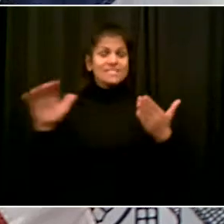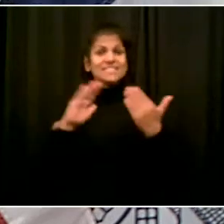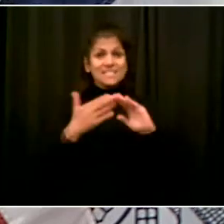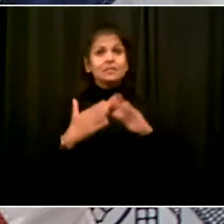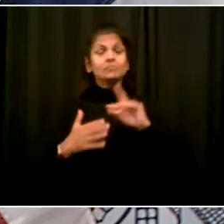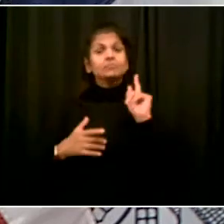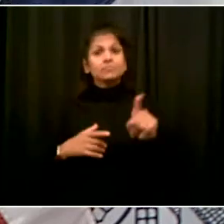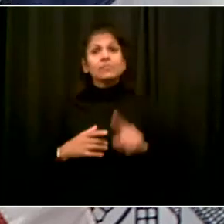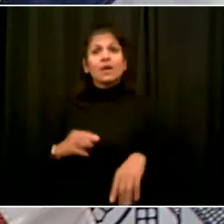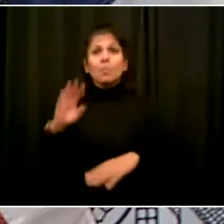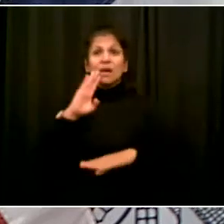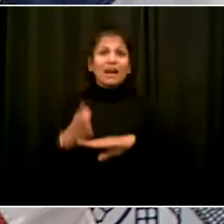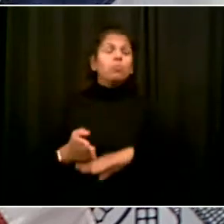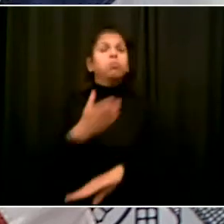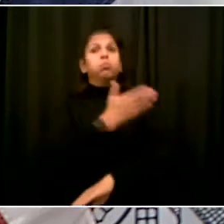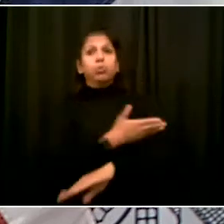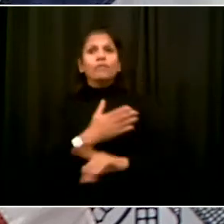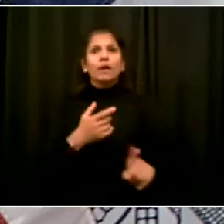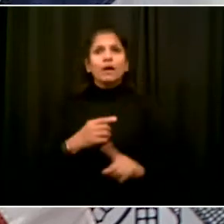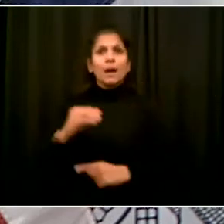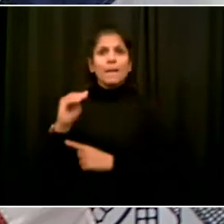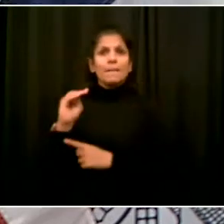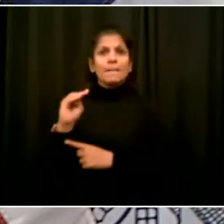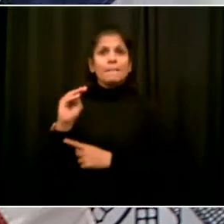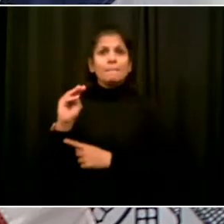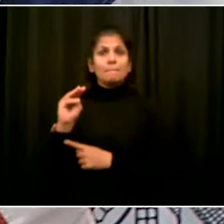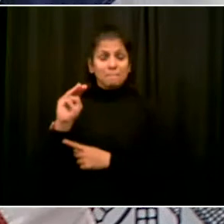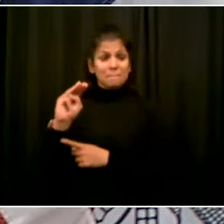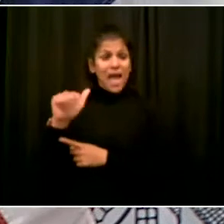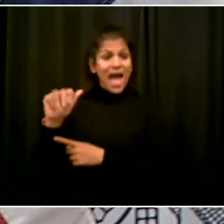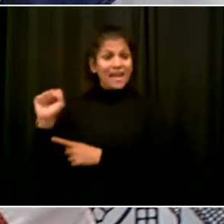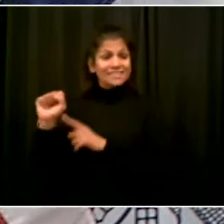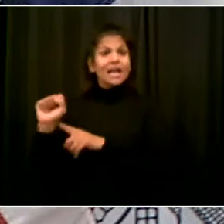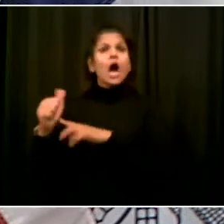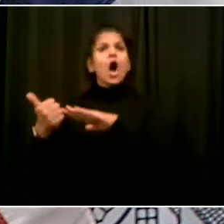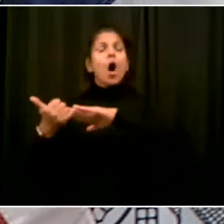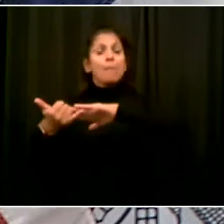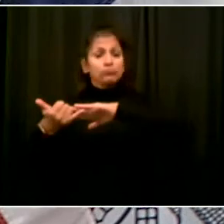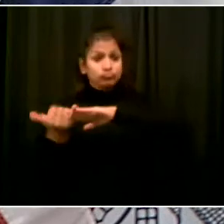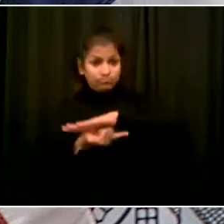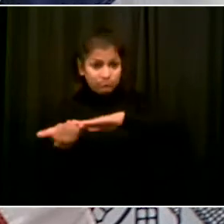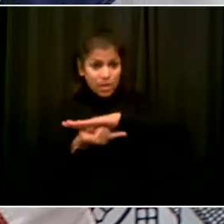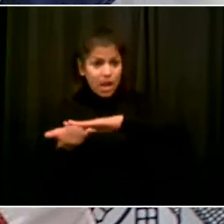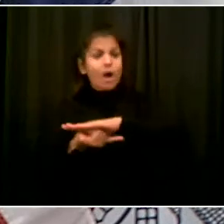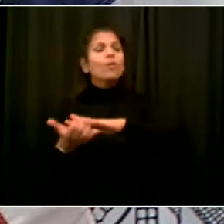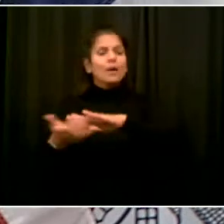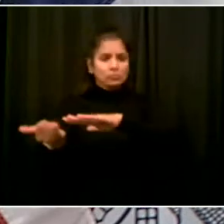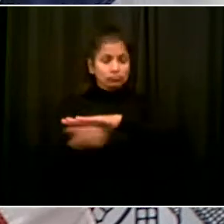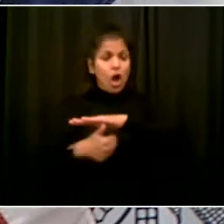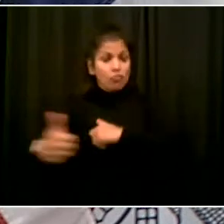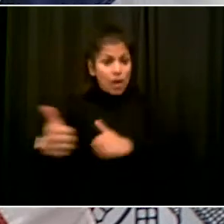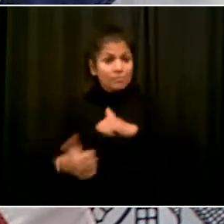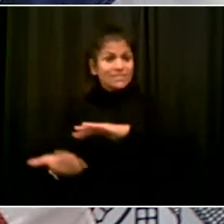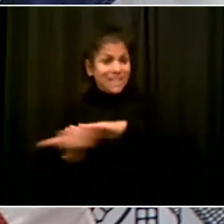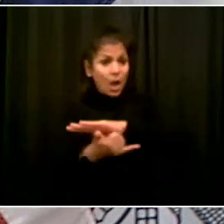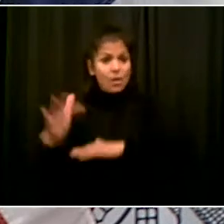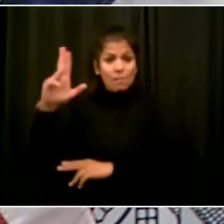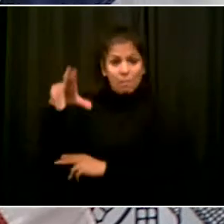IT DOES CHANGE